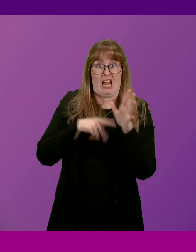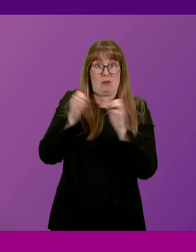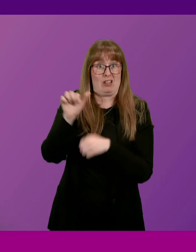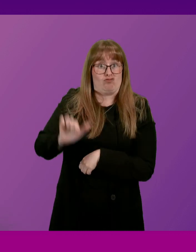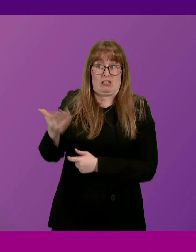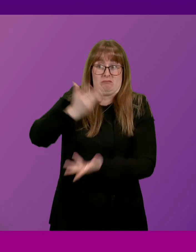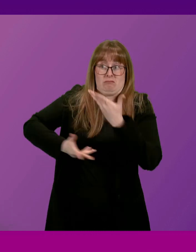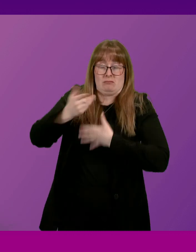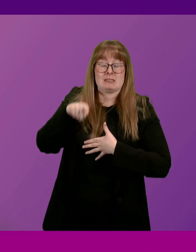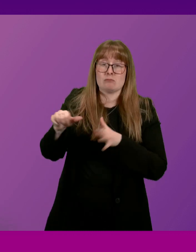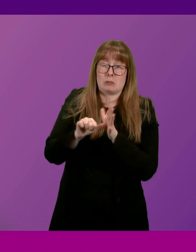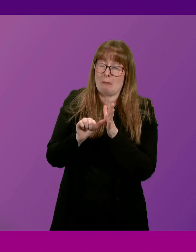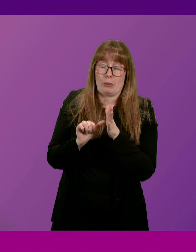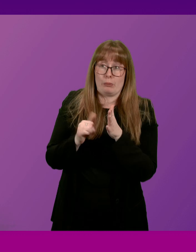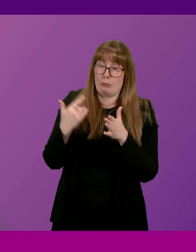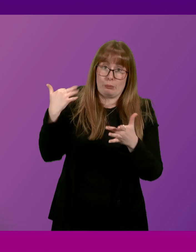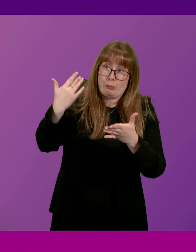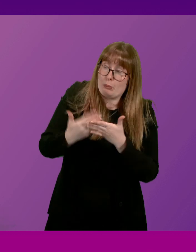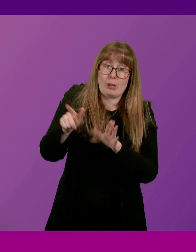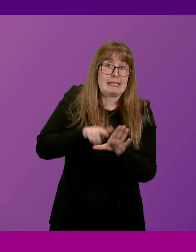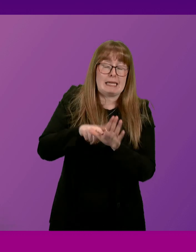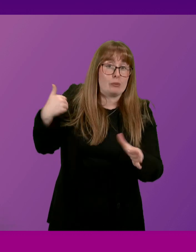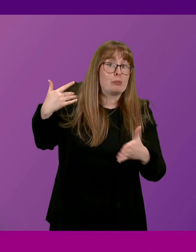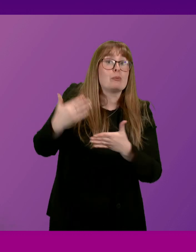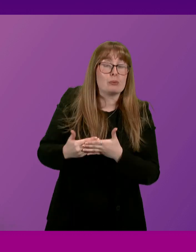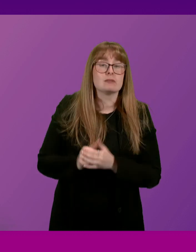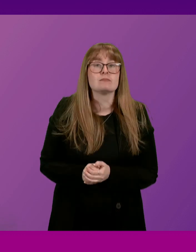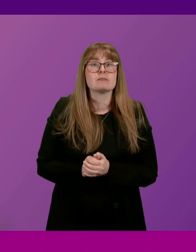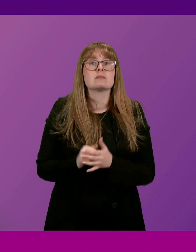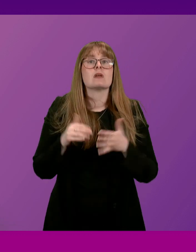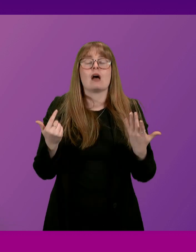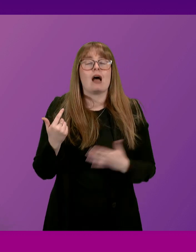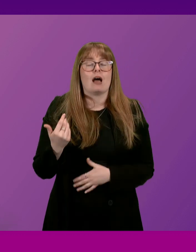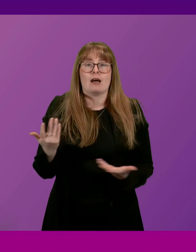the matter has been on-going for many years. Without prejudging proceedings in any way,